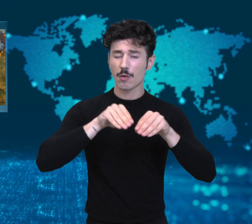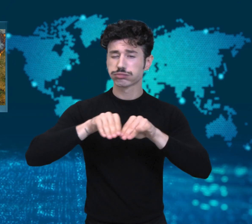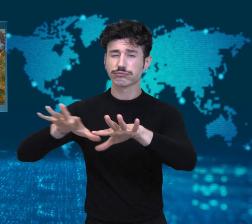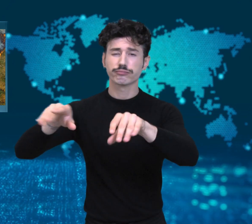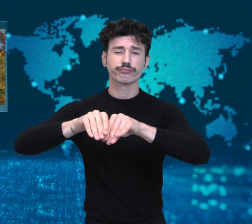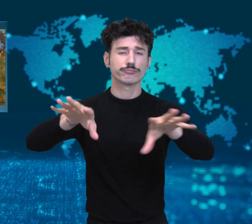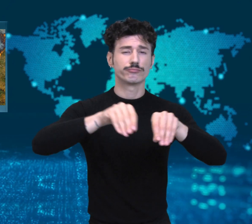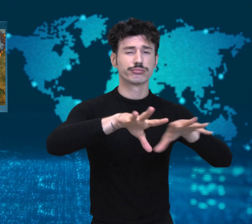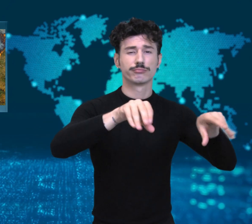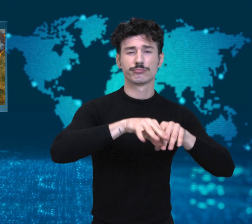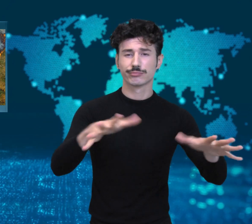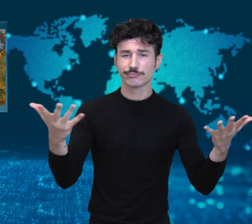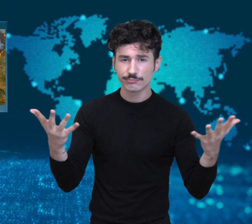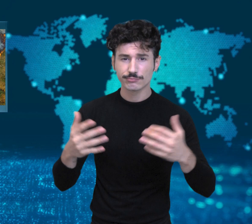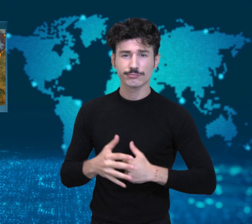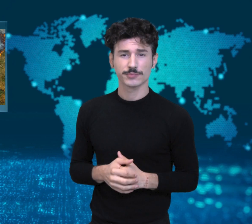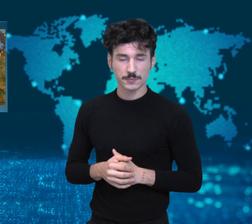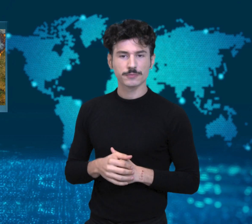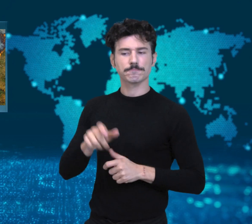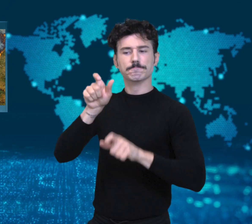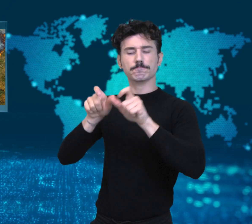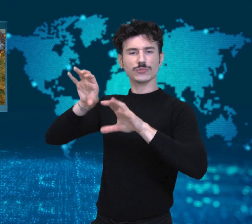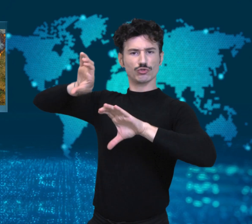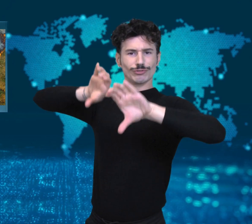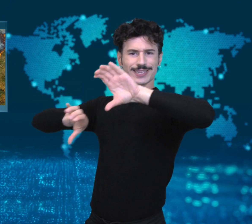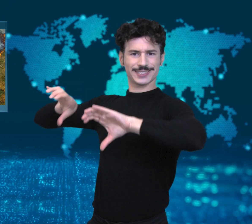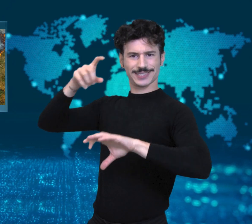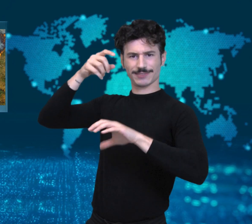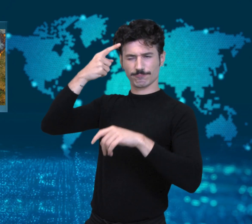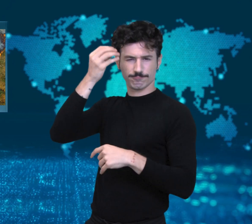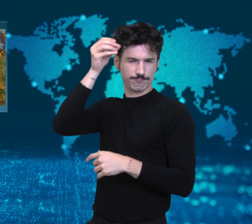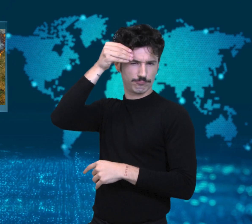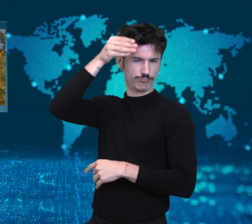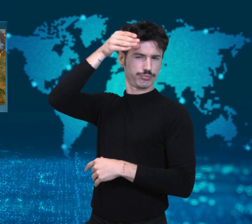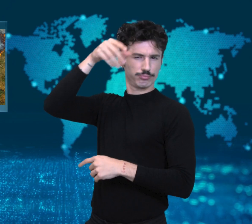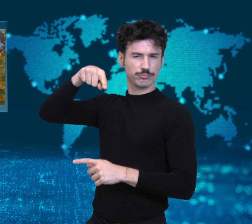but in August, there were around 30,000 fires.